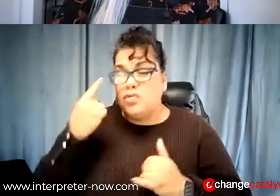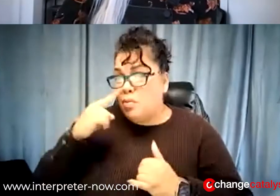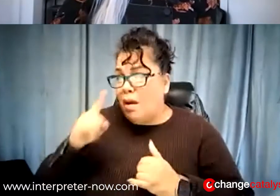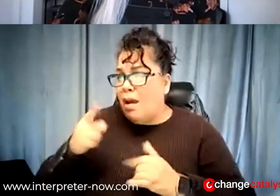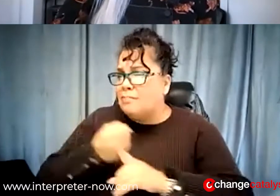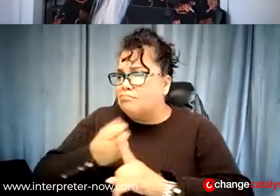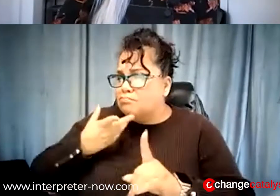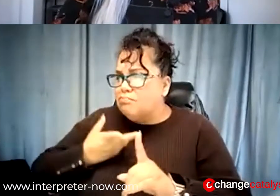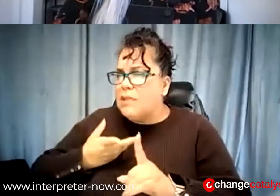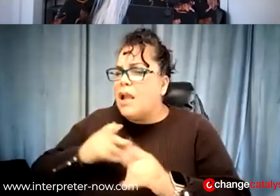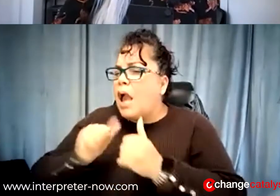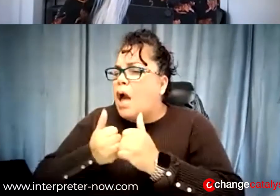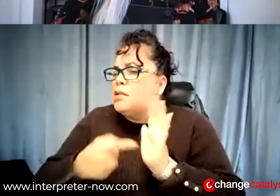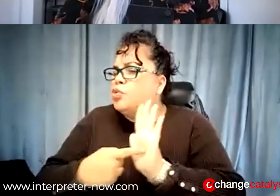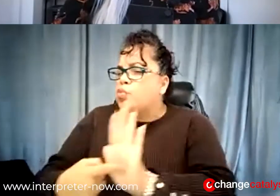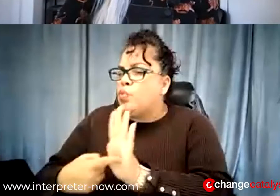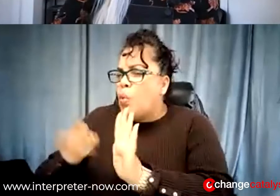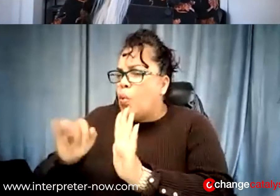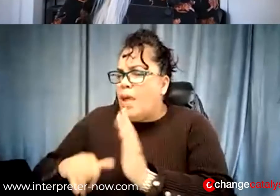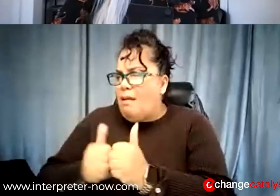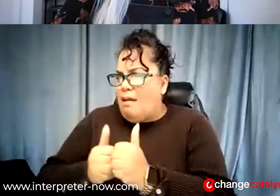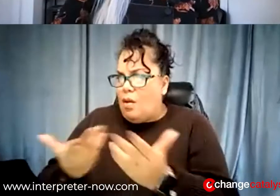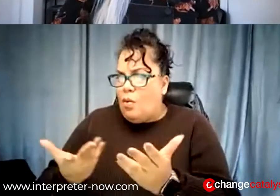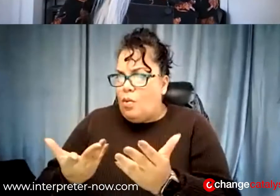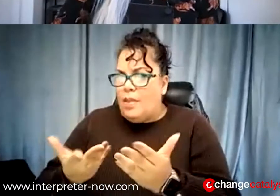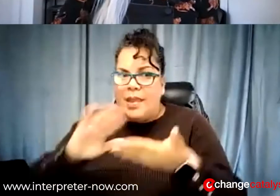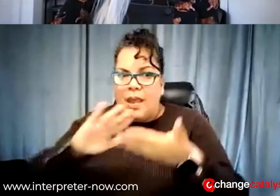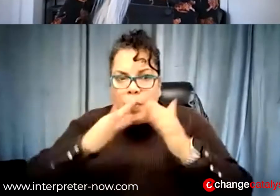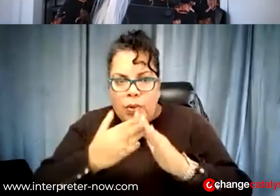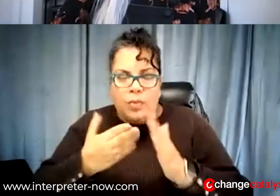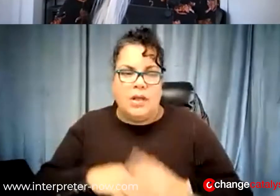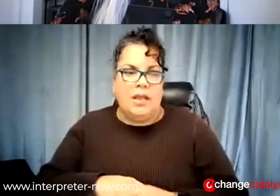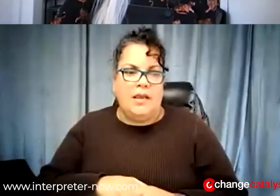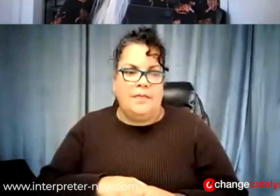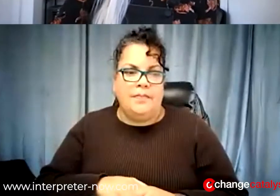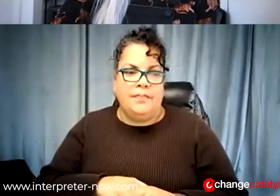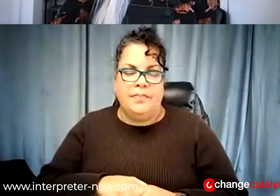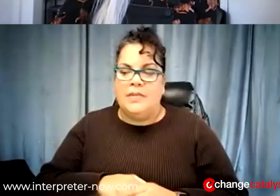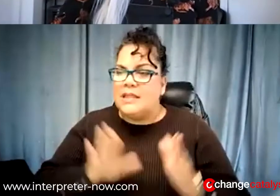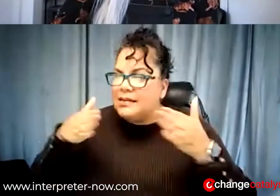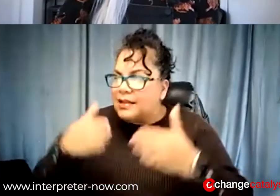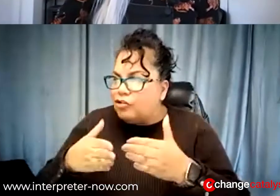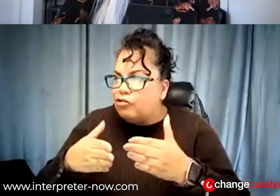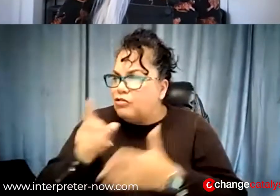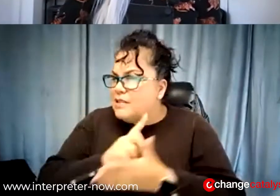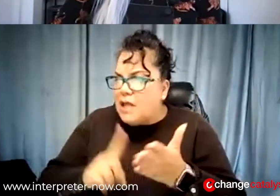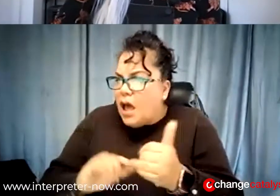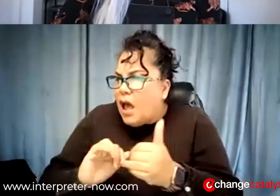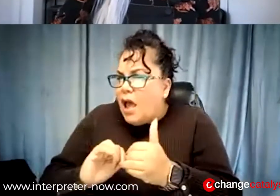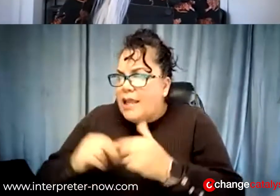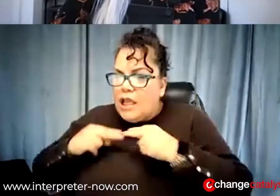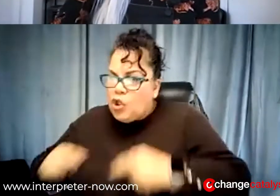I think in terms of community-centered design and human-centered design, what does that